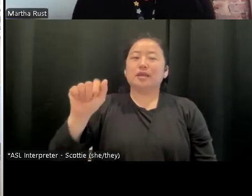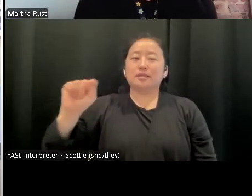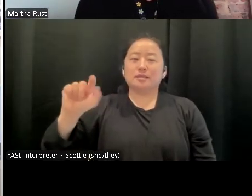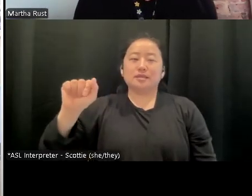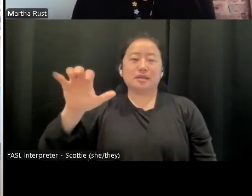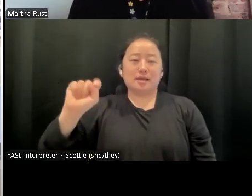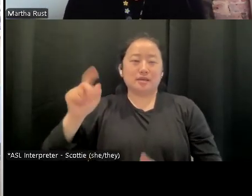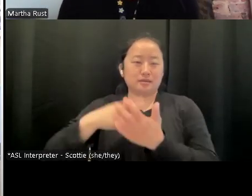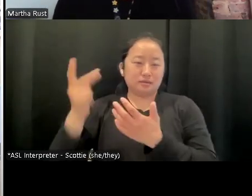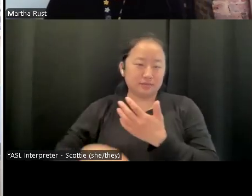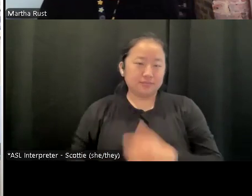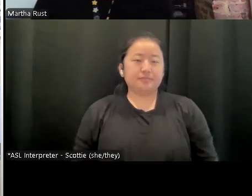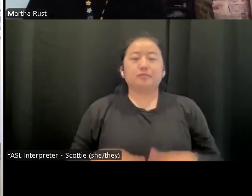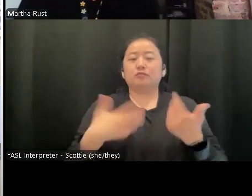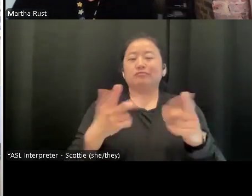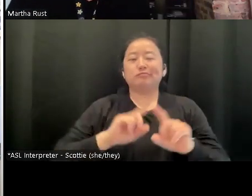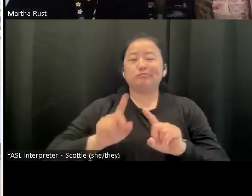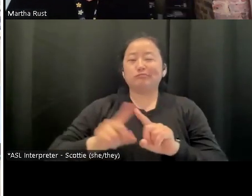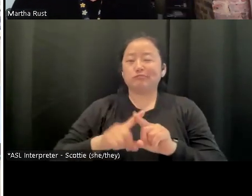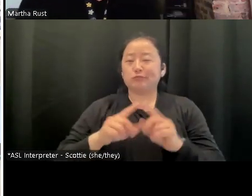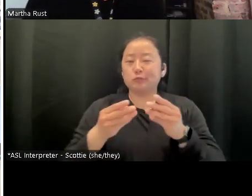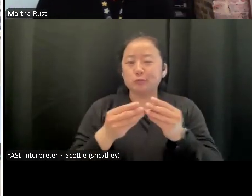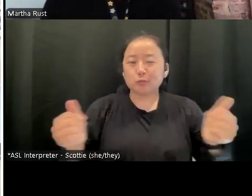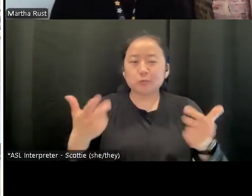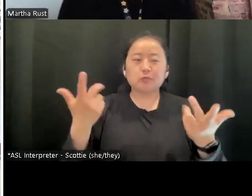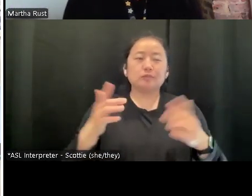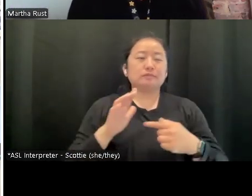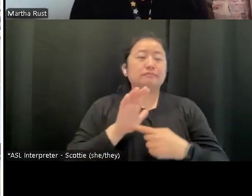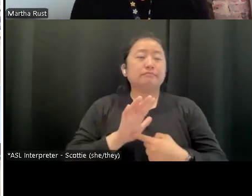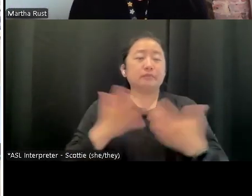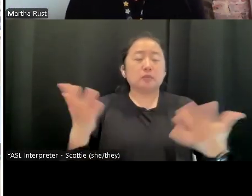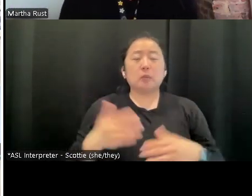We offer a variety of solutions that include device demonstrations, assistive technology